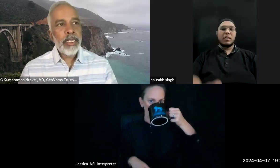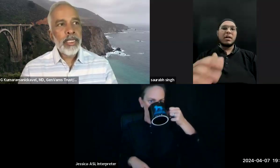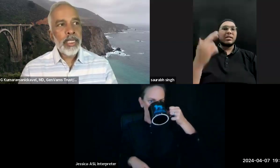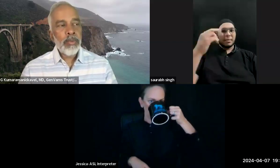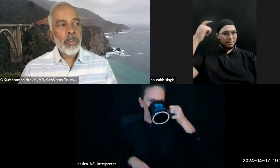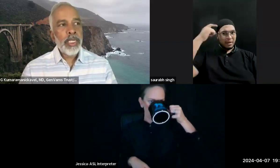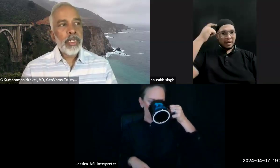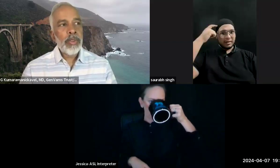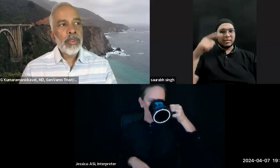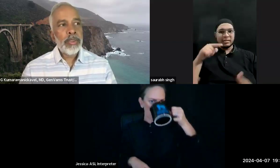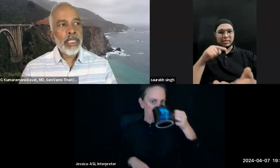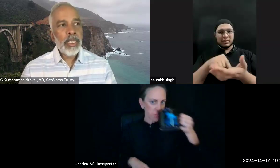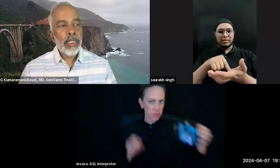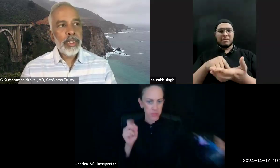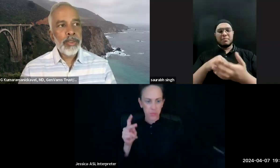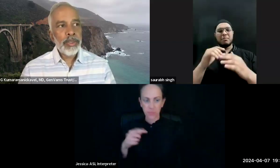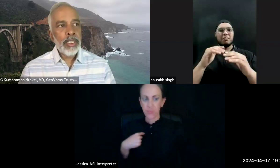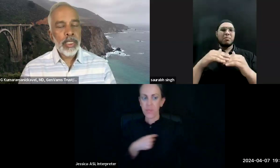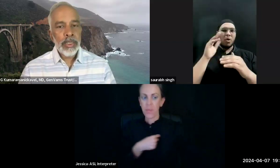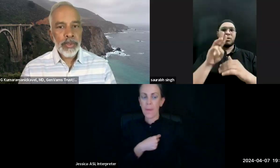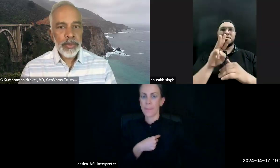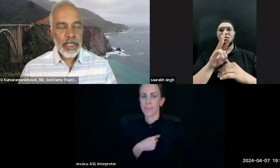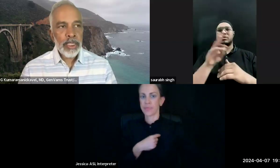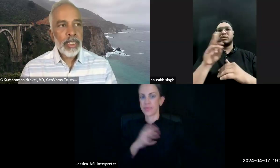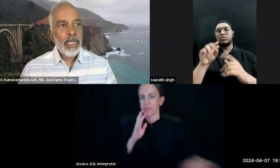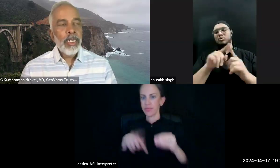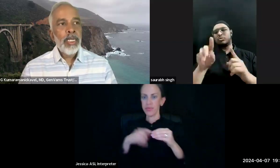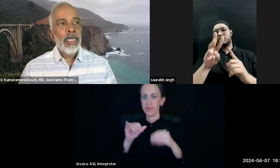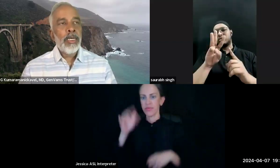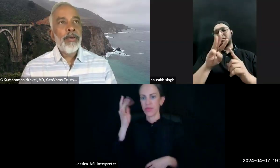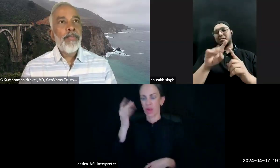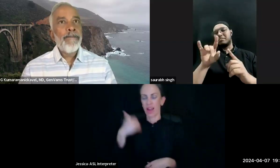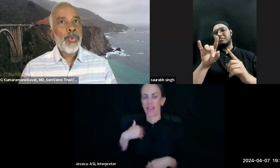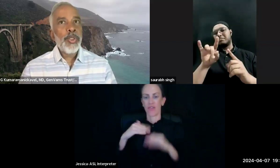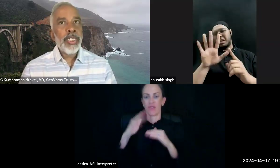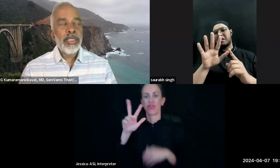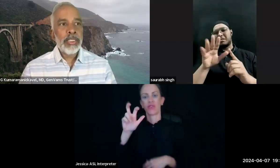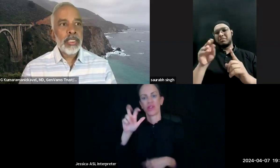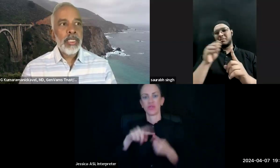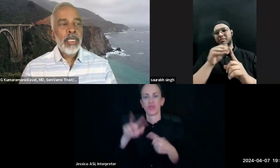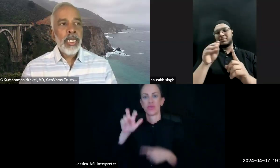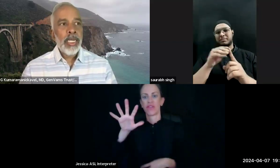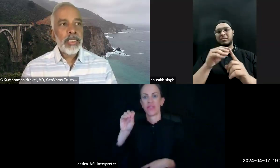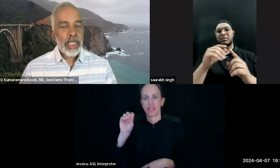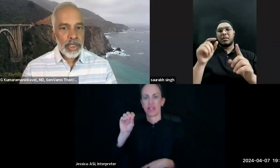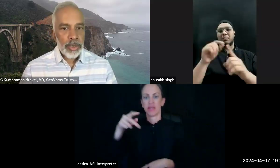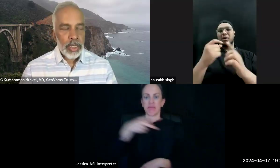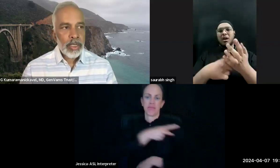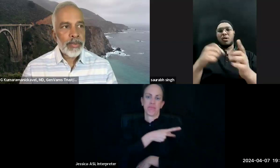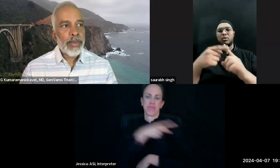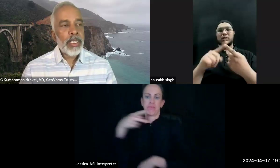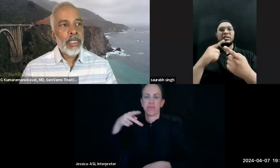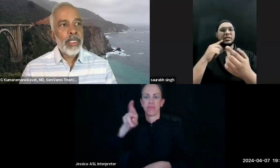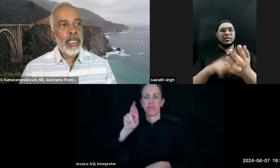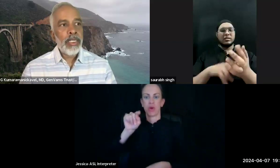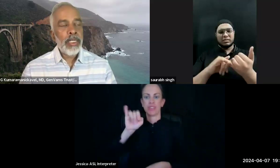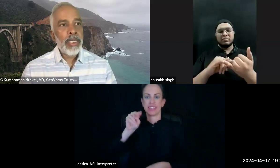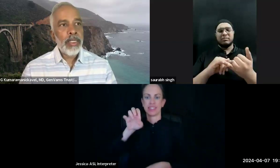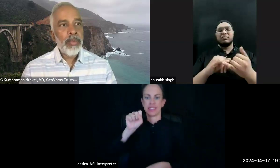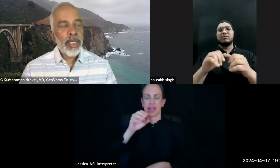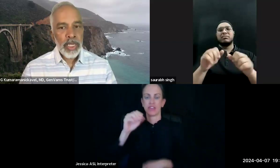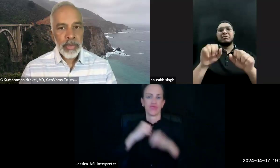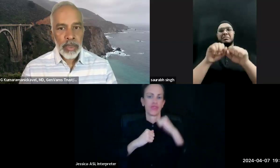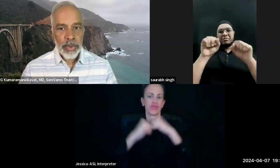that there are more than about 300 to 350 proteins and structural and biochemical